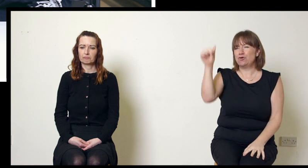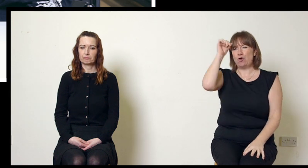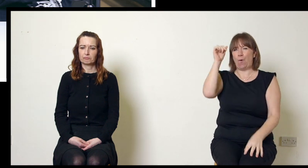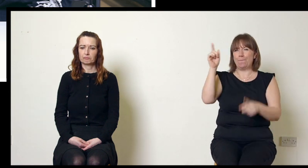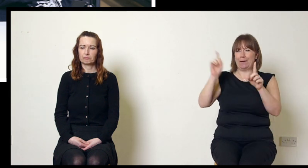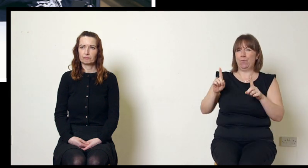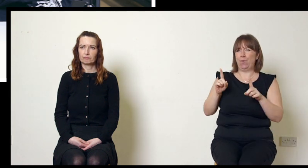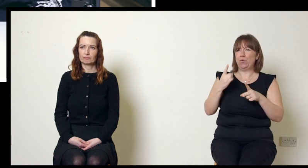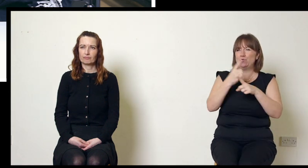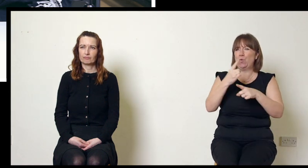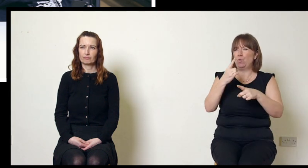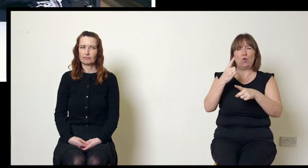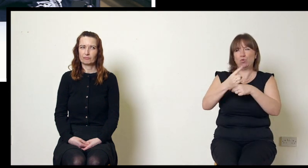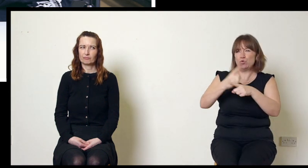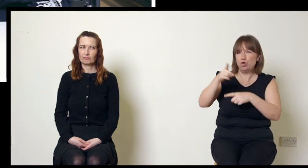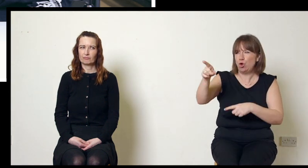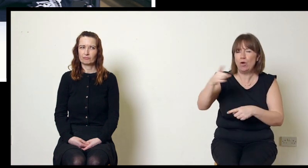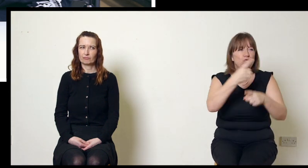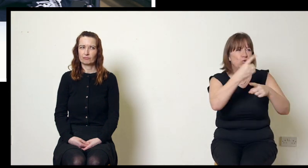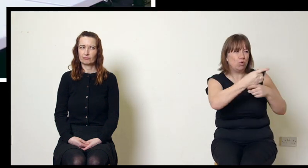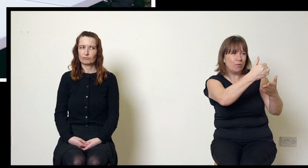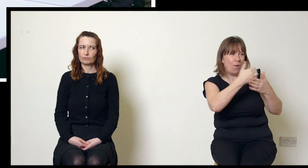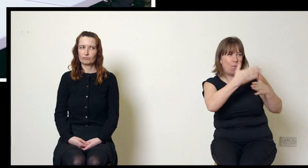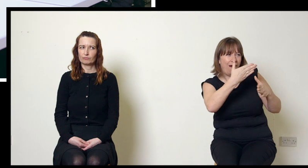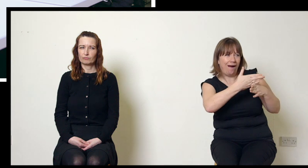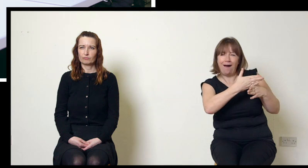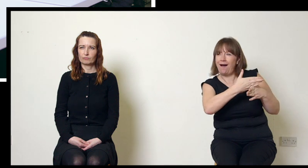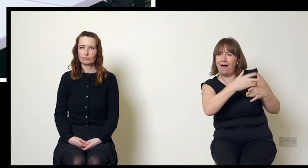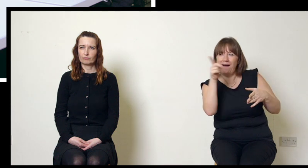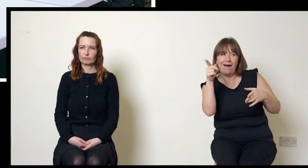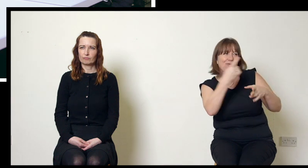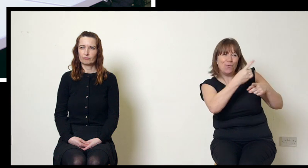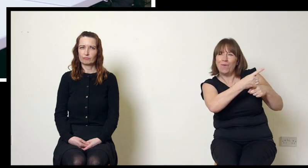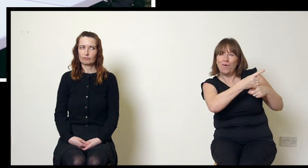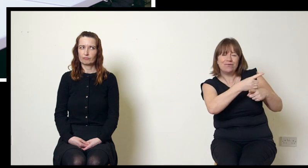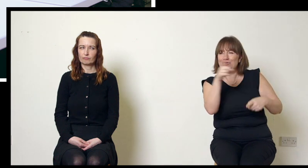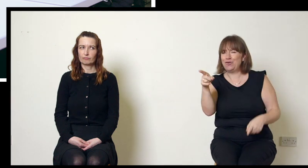they talk to your support worker or your carer and they're not talking to you.” And then that whole opened up the conversation